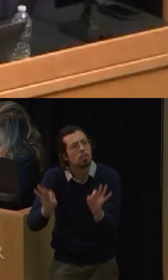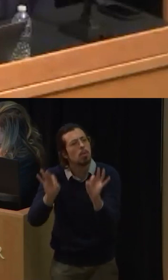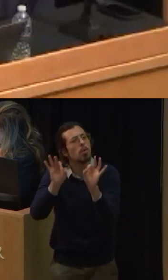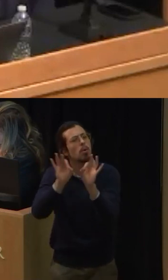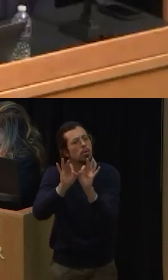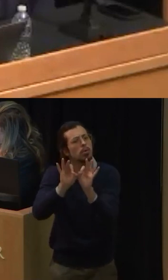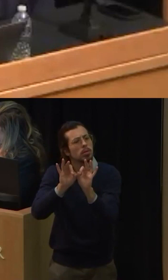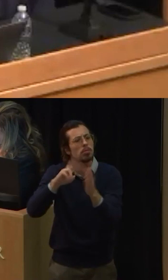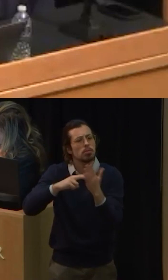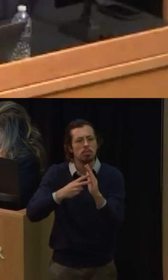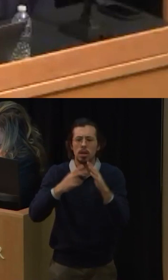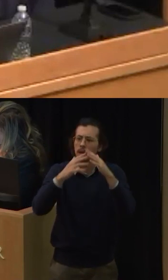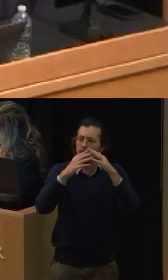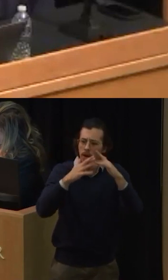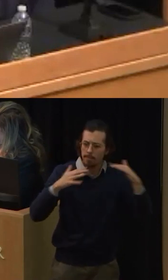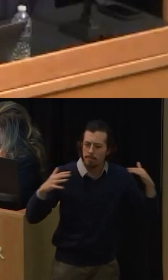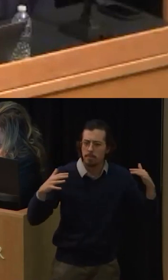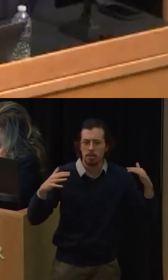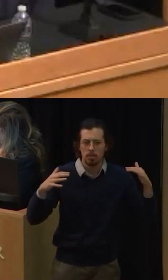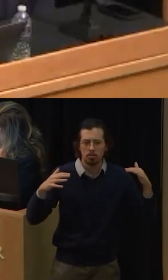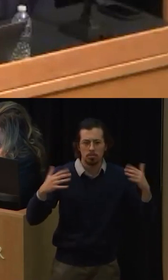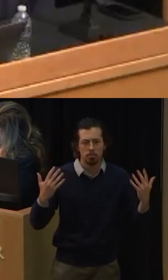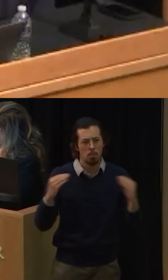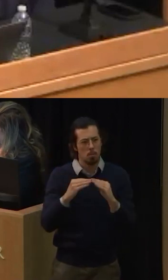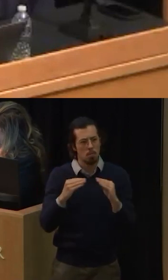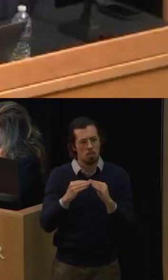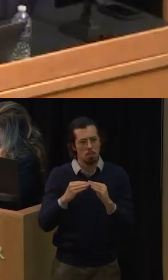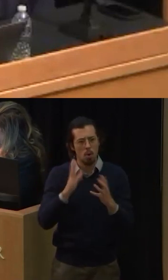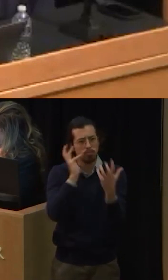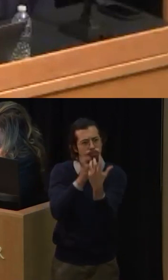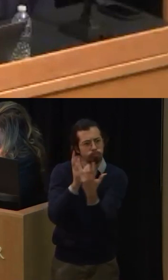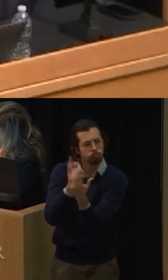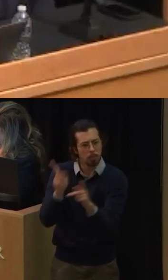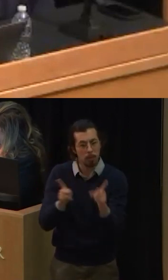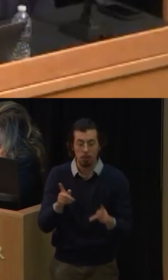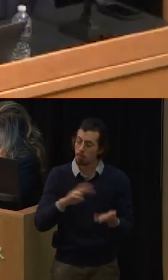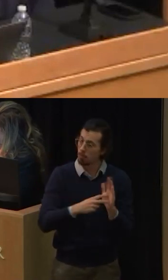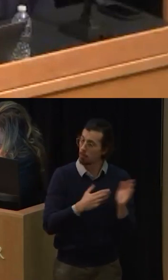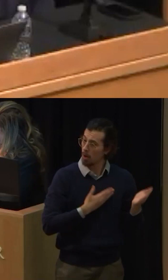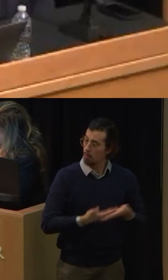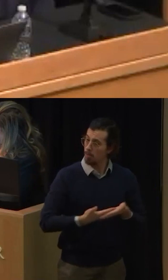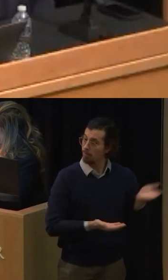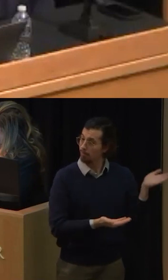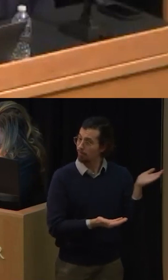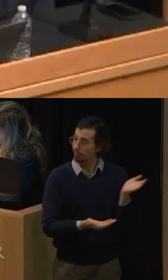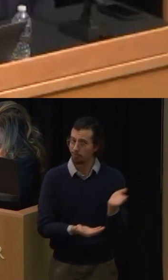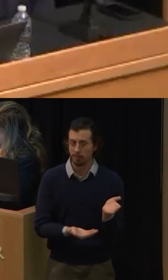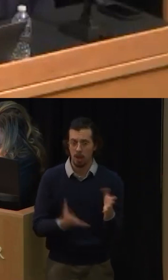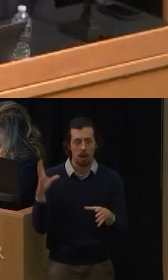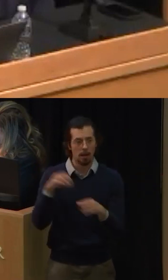so that we can diversify the pool, so we can know what works for us, so I'm bringing my baby to be part of this study to learn,